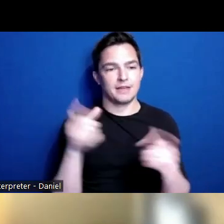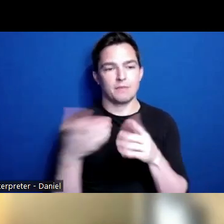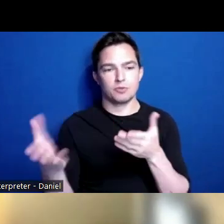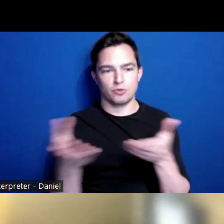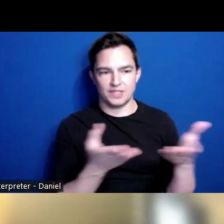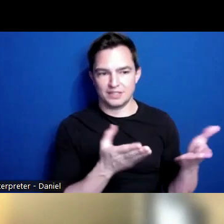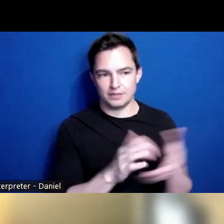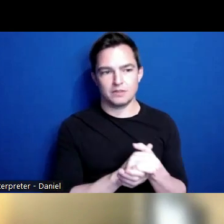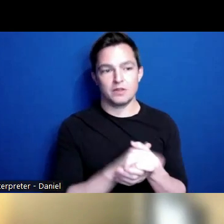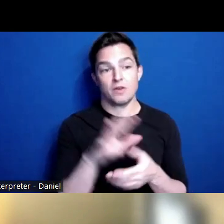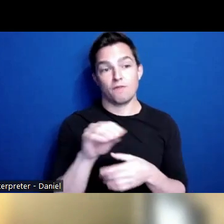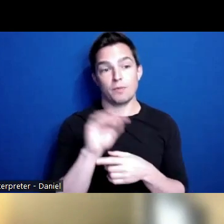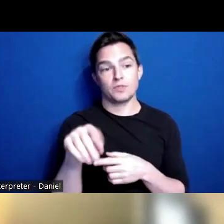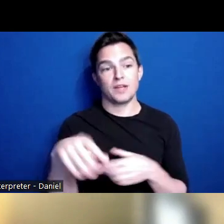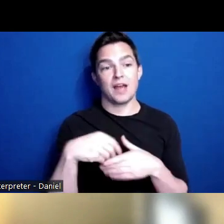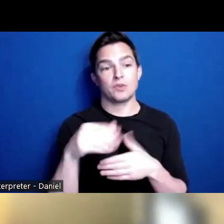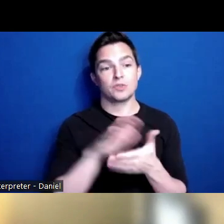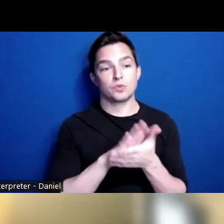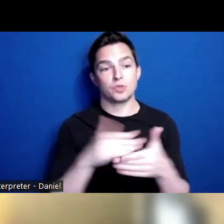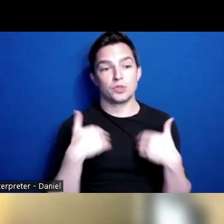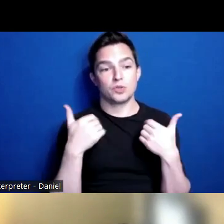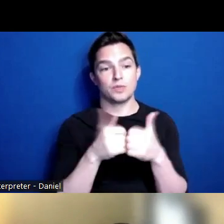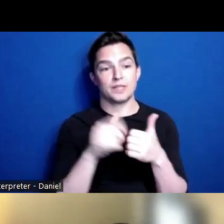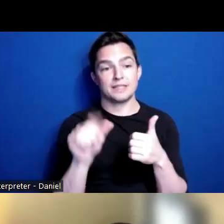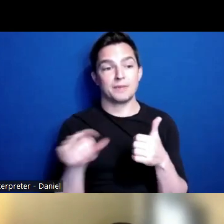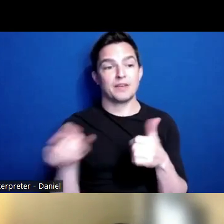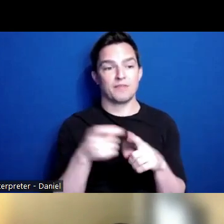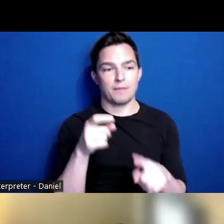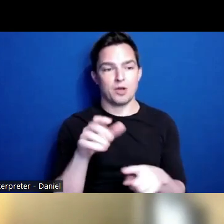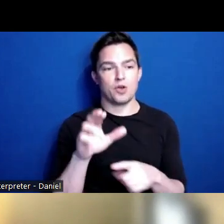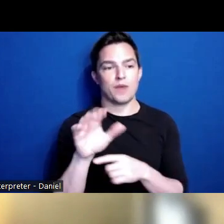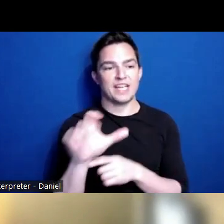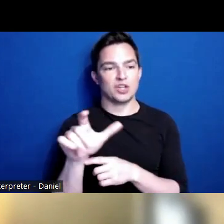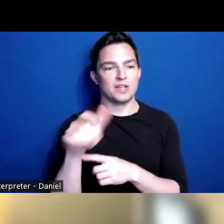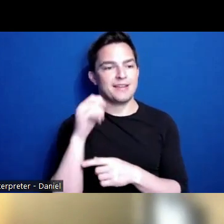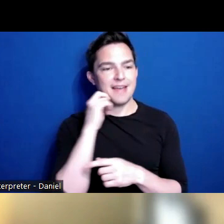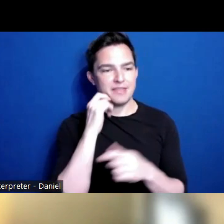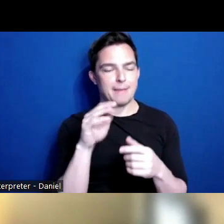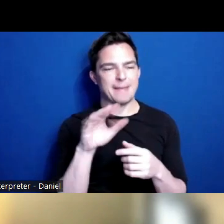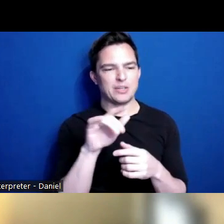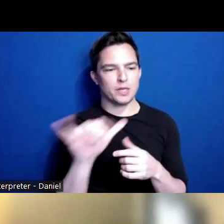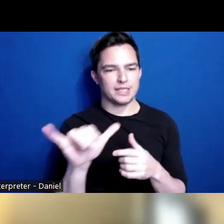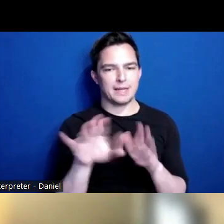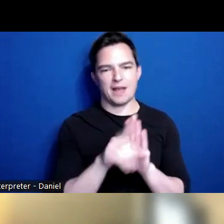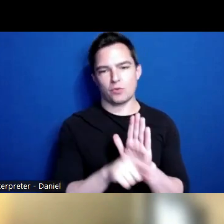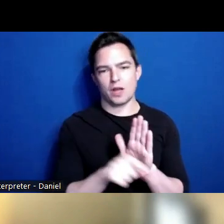40% of out-of-school youth with a disability are from a racial and ethnic minority background. Next slide.